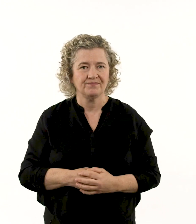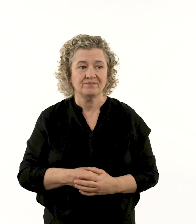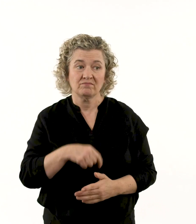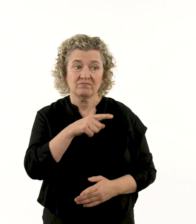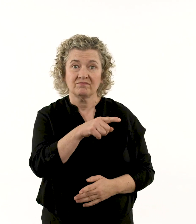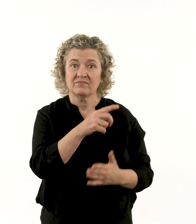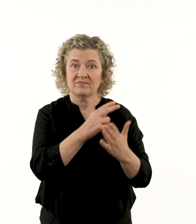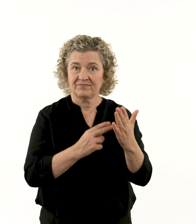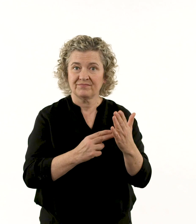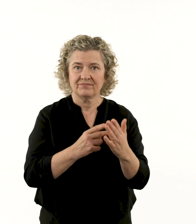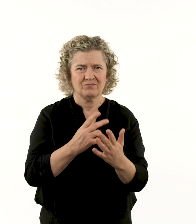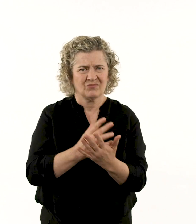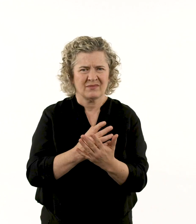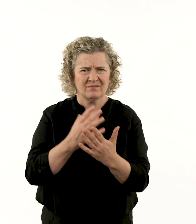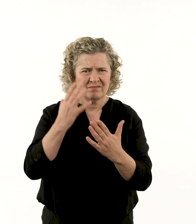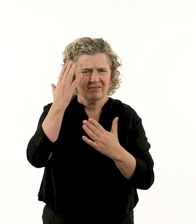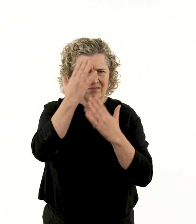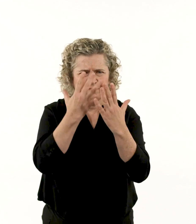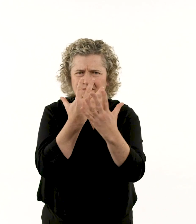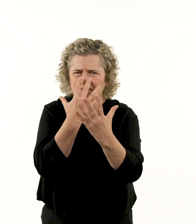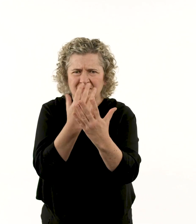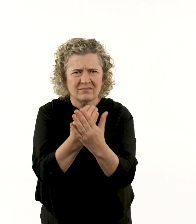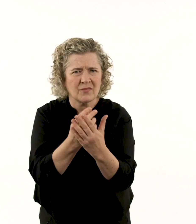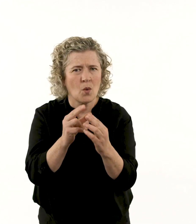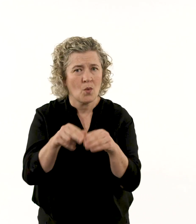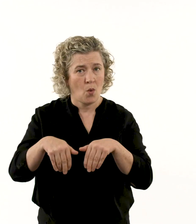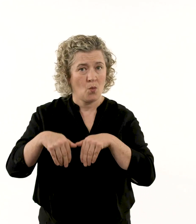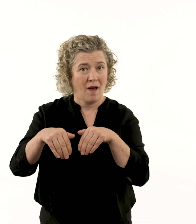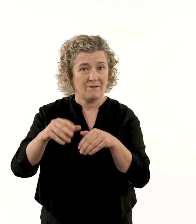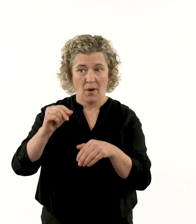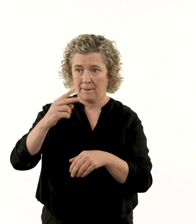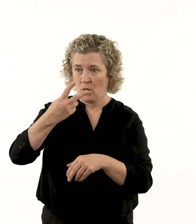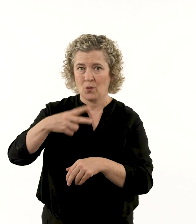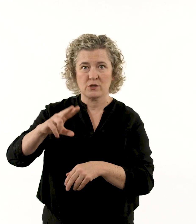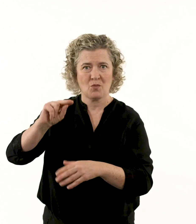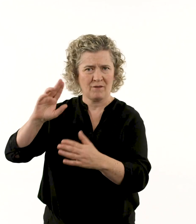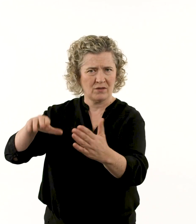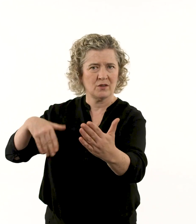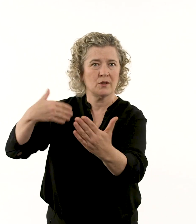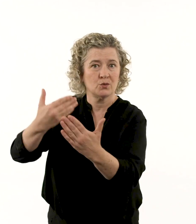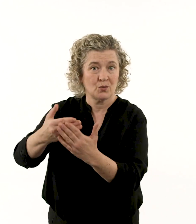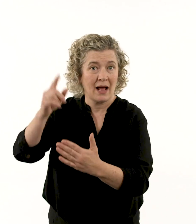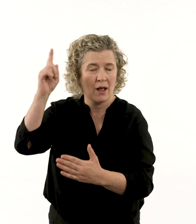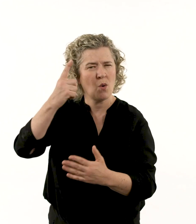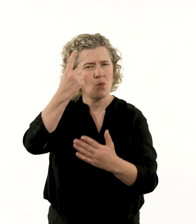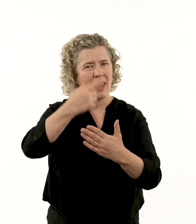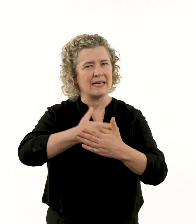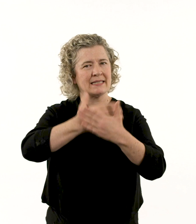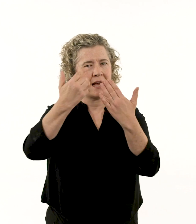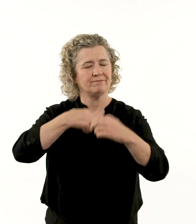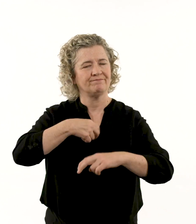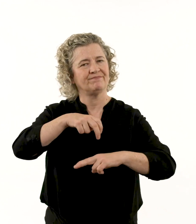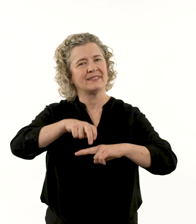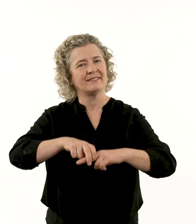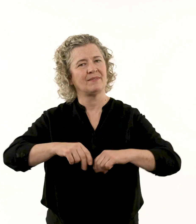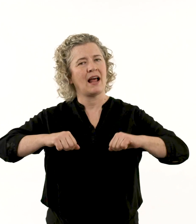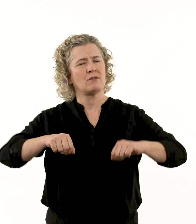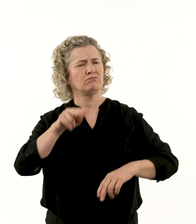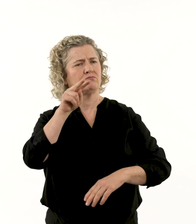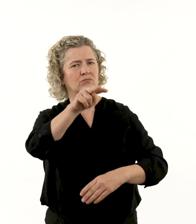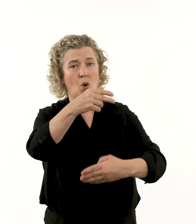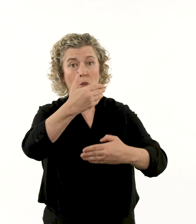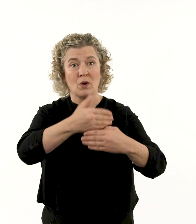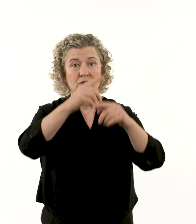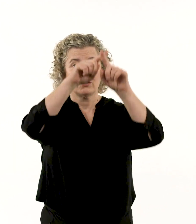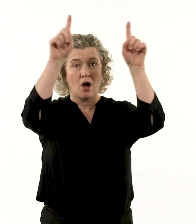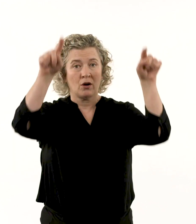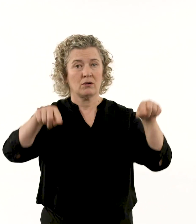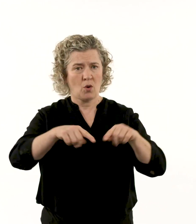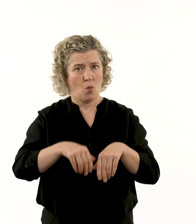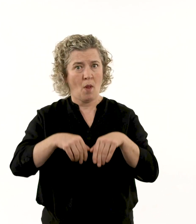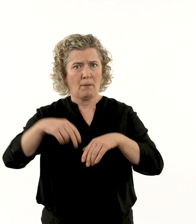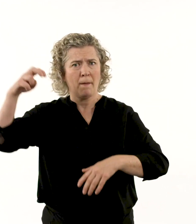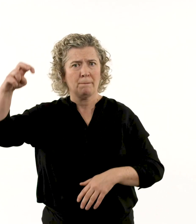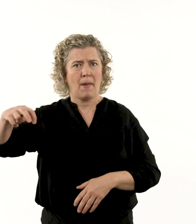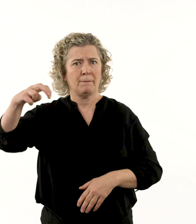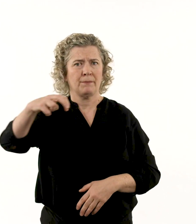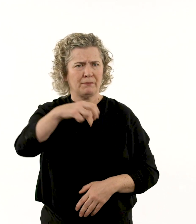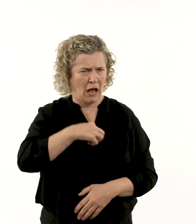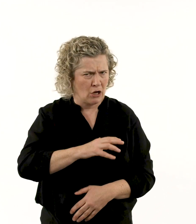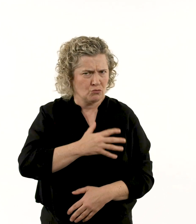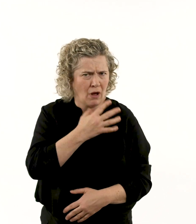Clarke has been bewitched by wallabies since 2012, when one appeared outside his loungeroom window.